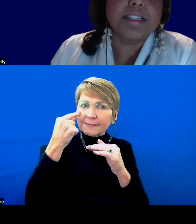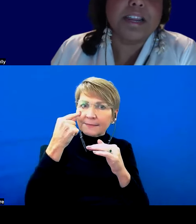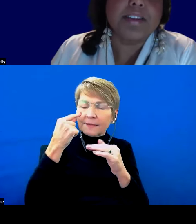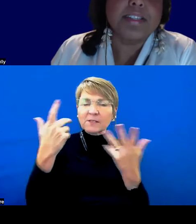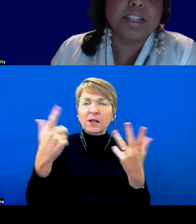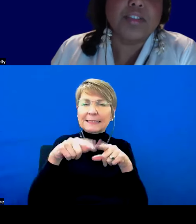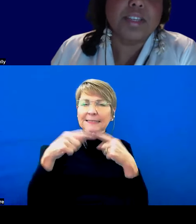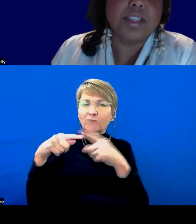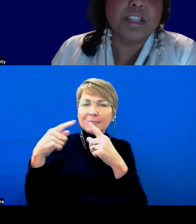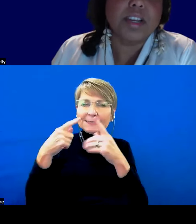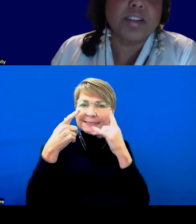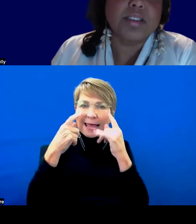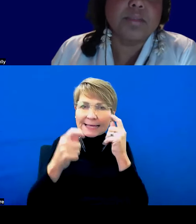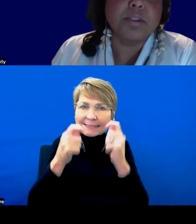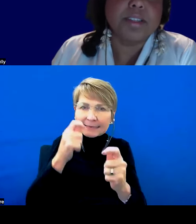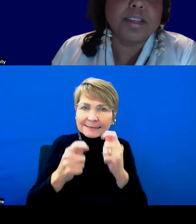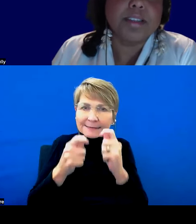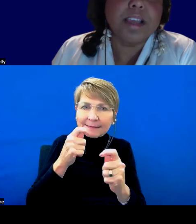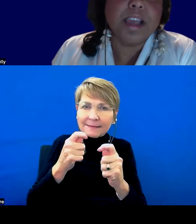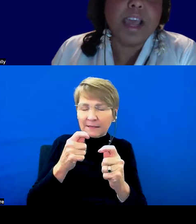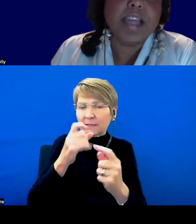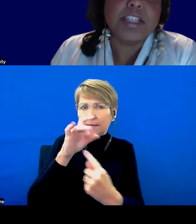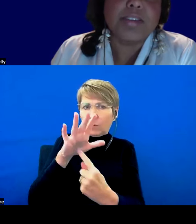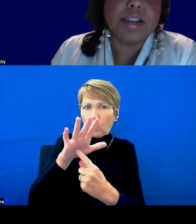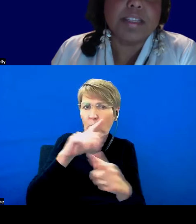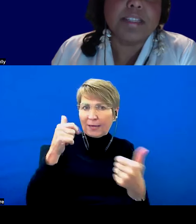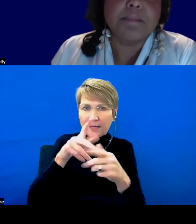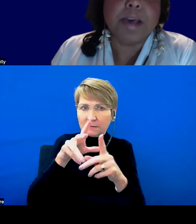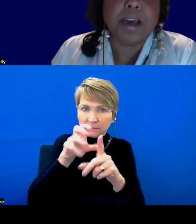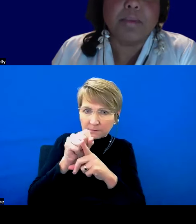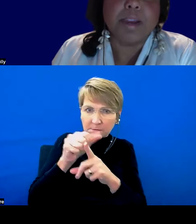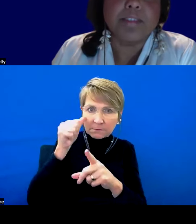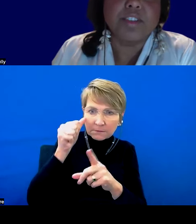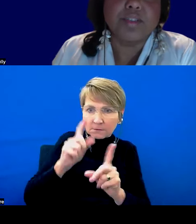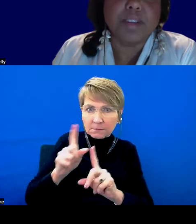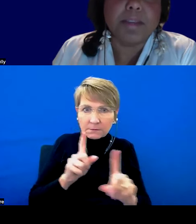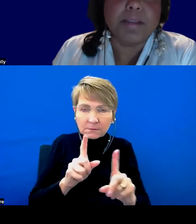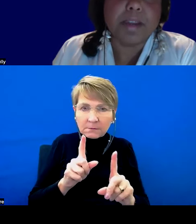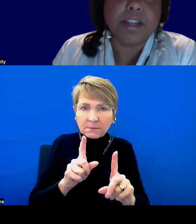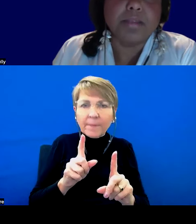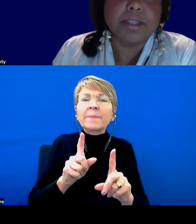are essential in the diagnosis process and directs pathways for treatment and management.